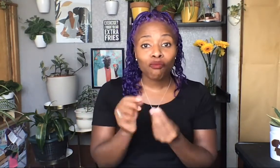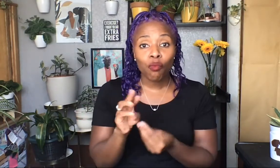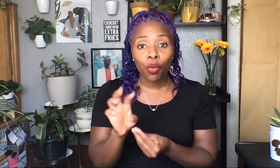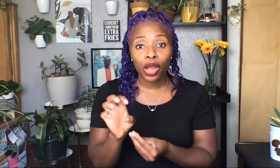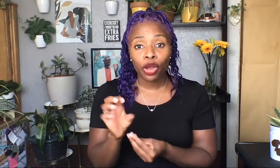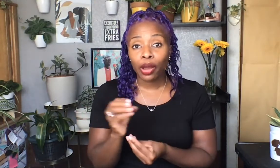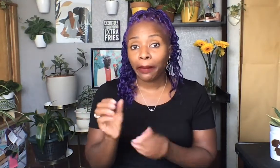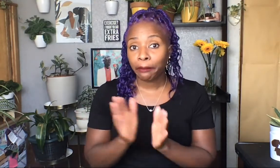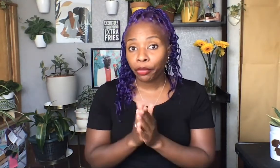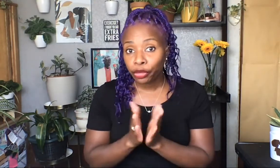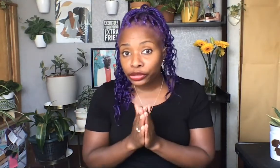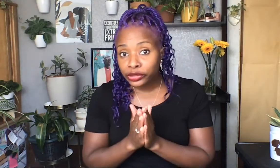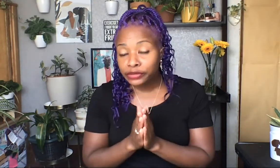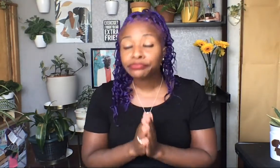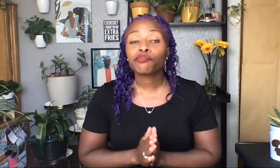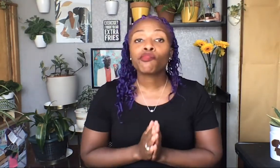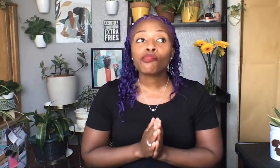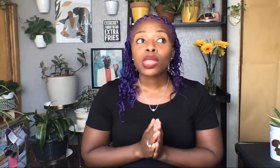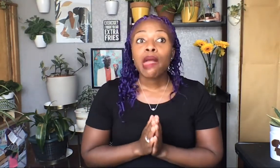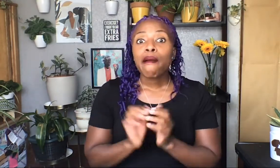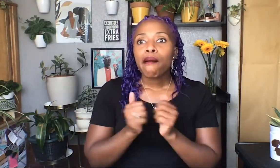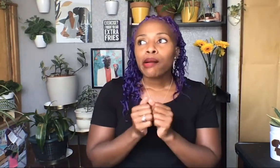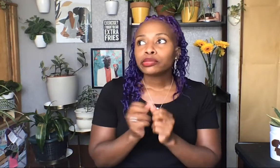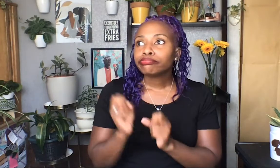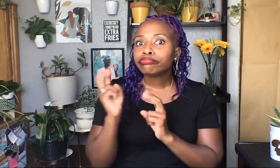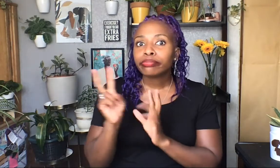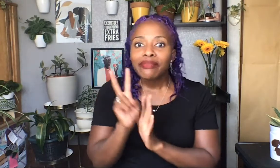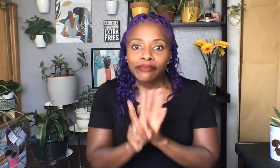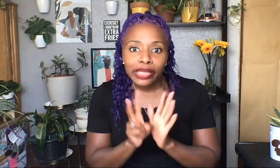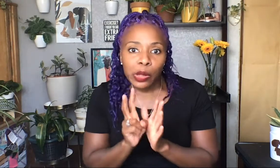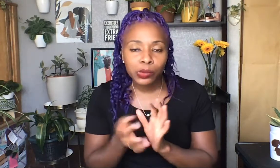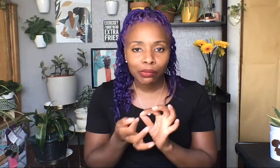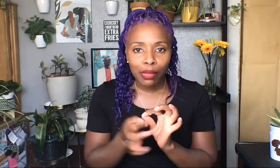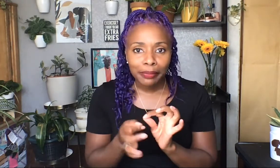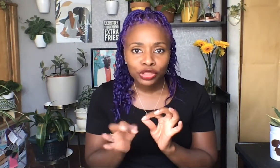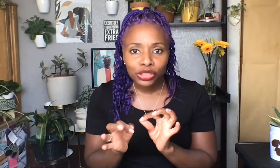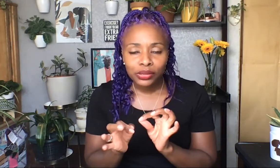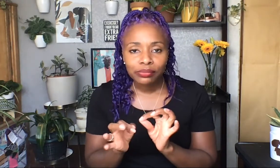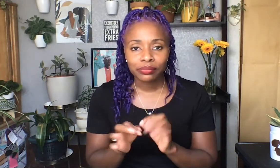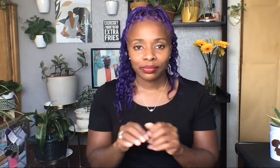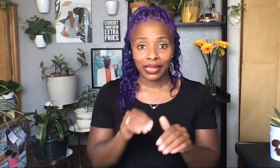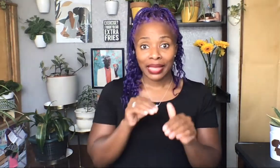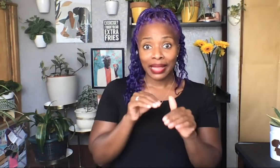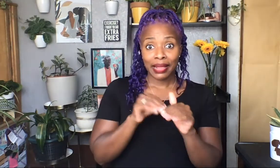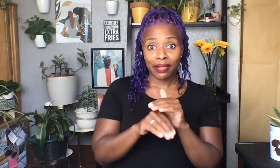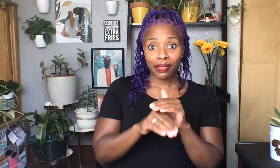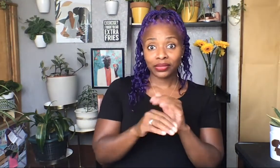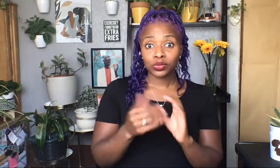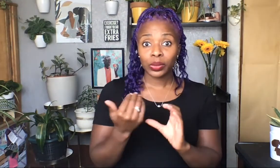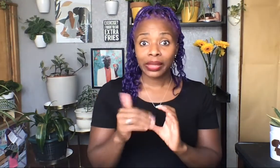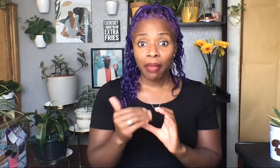such as software and books, how to upload videos and captioning,